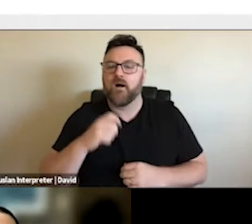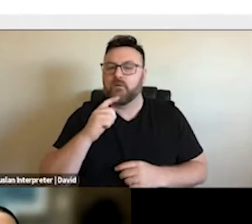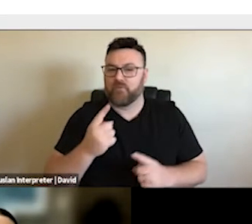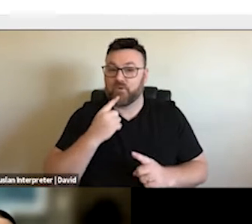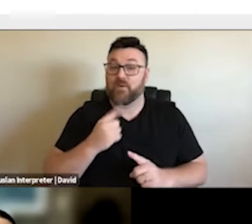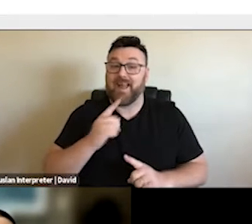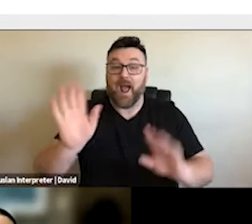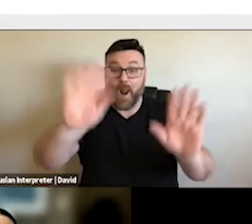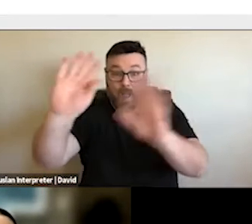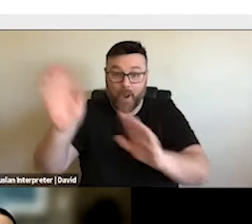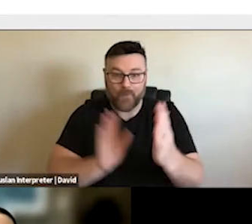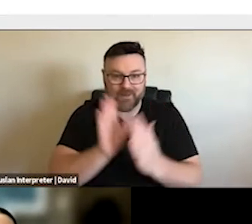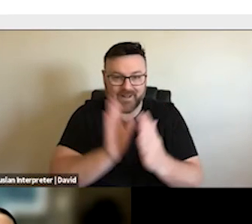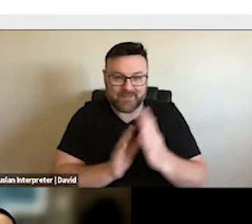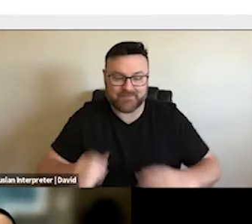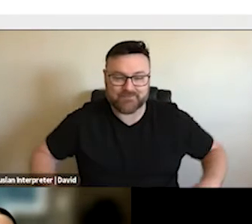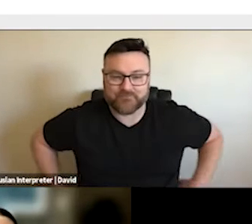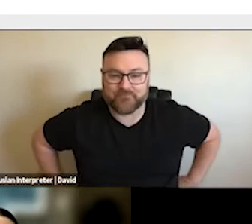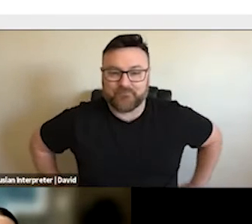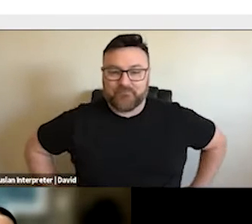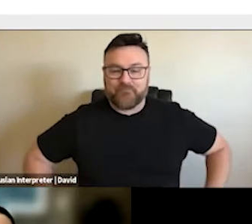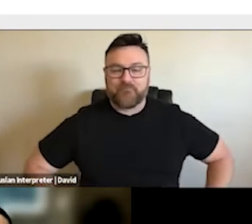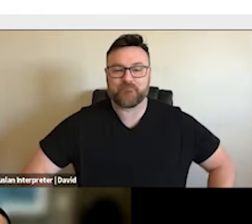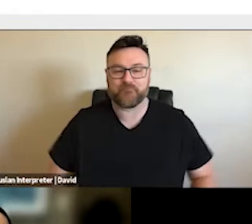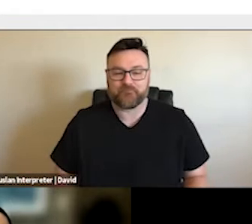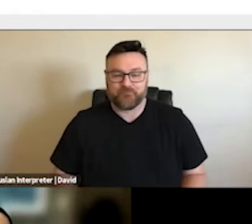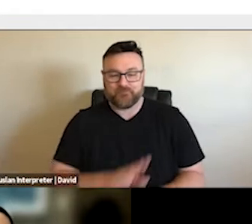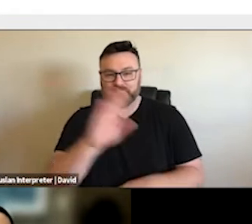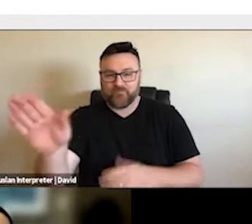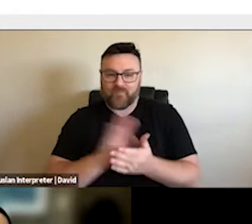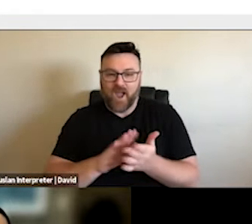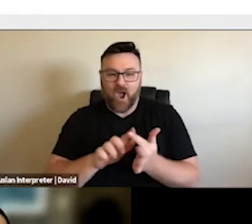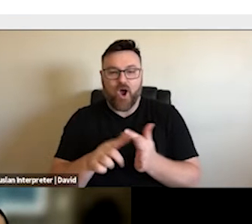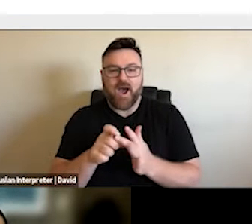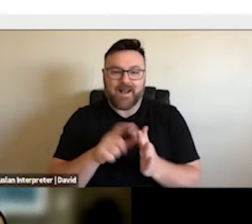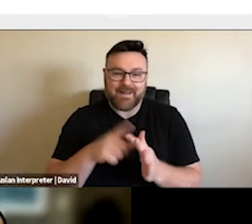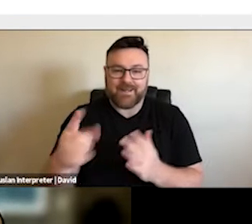Rebecca, good to see you. Heidi, how are you?